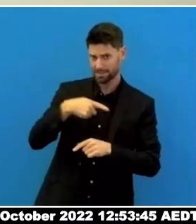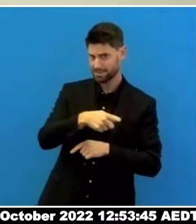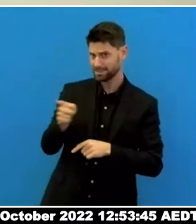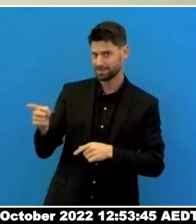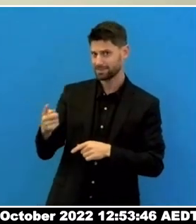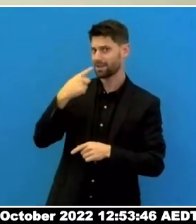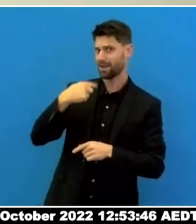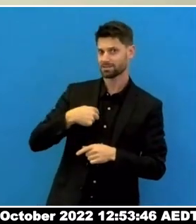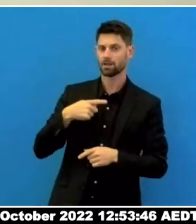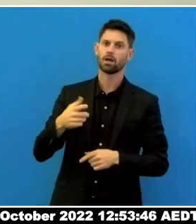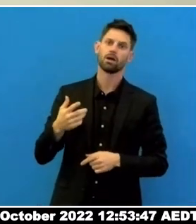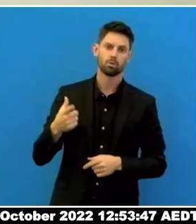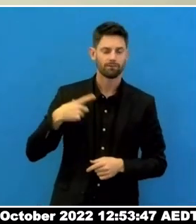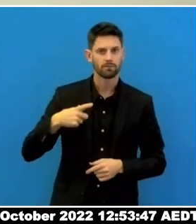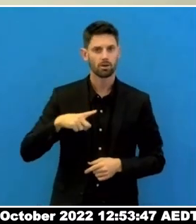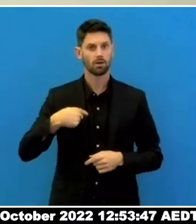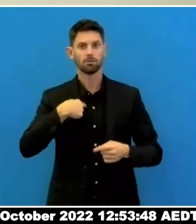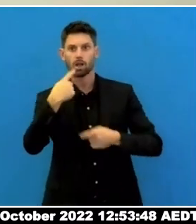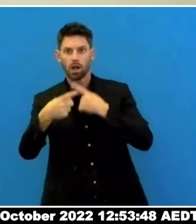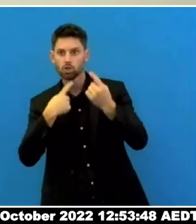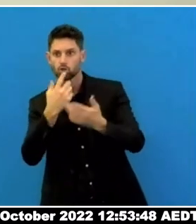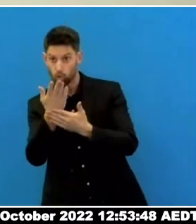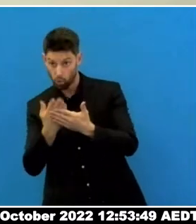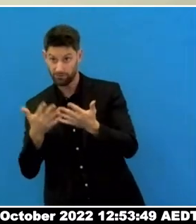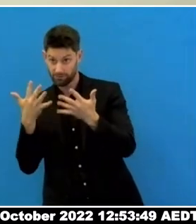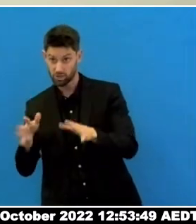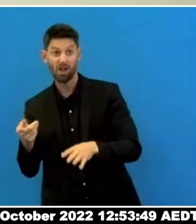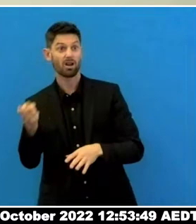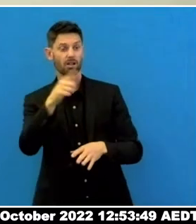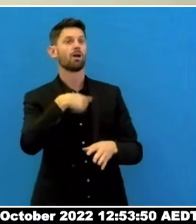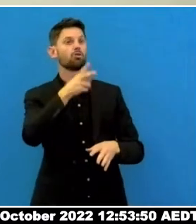about having to repeat your story, having to explain and re explain and re explain things.